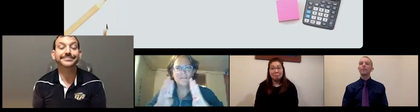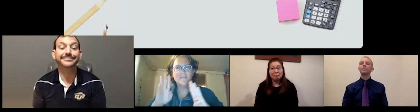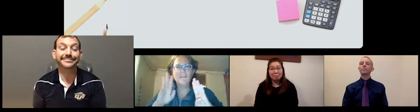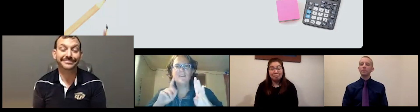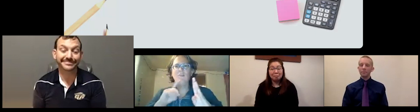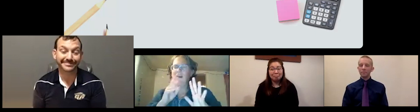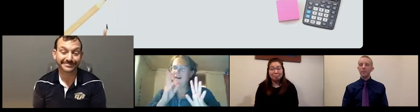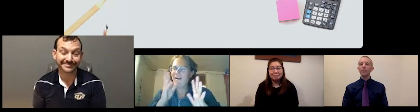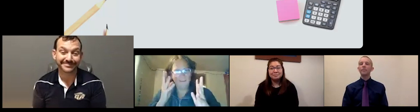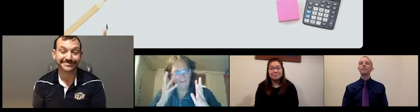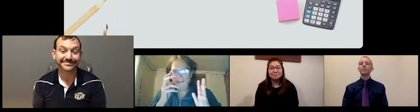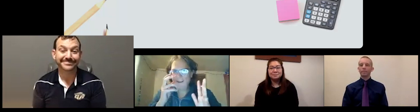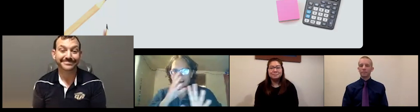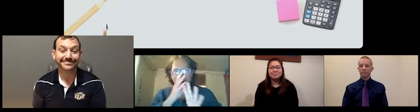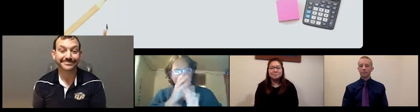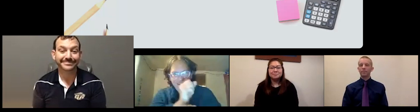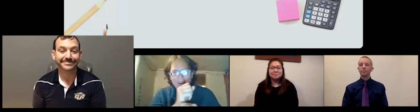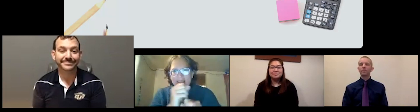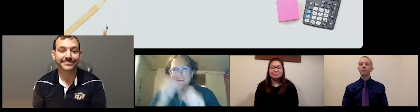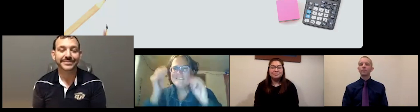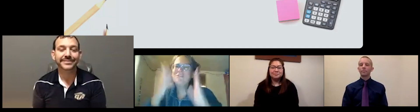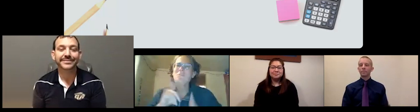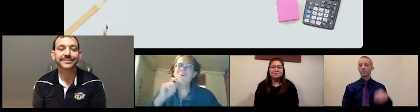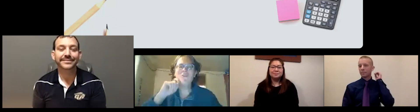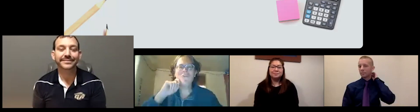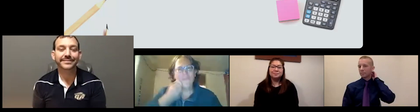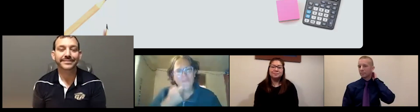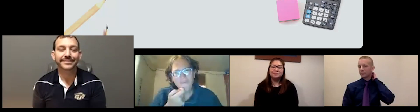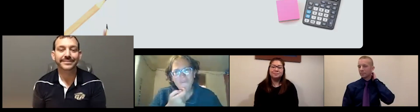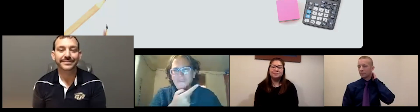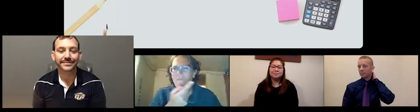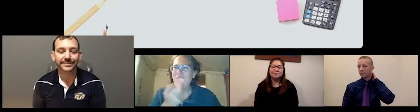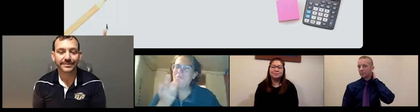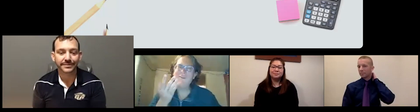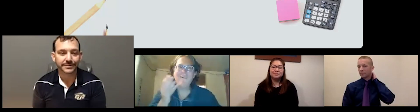I was fascinated. The teacher was really cool.